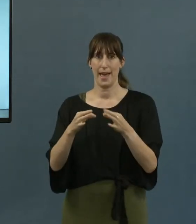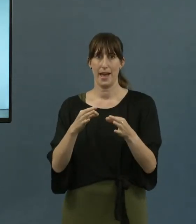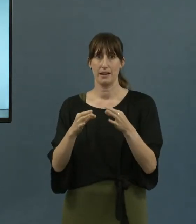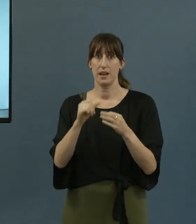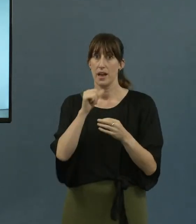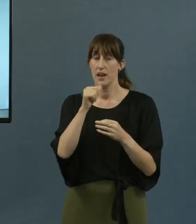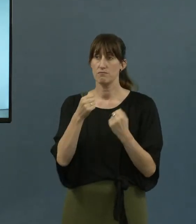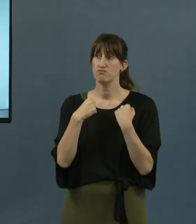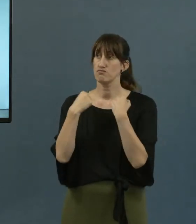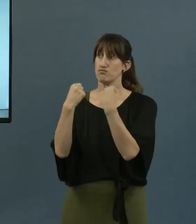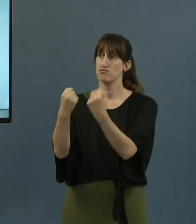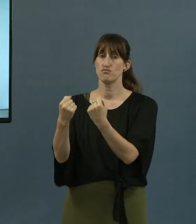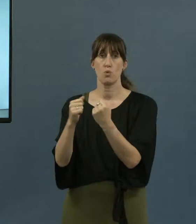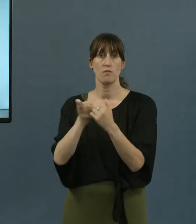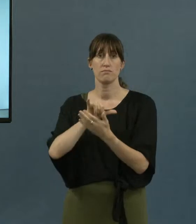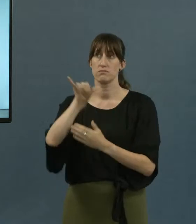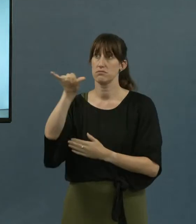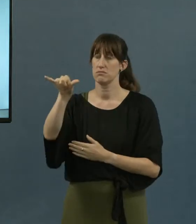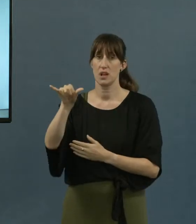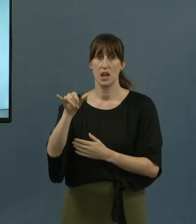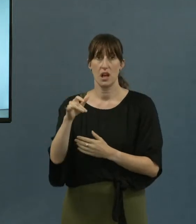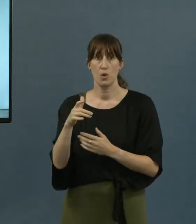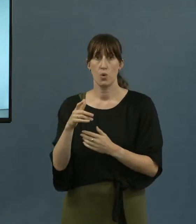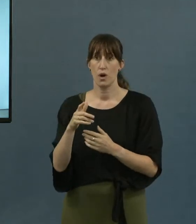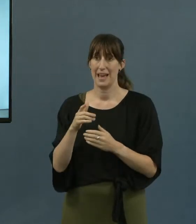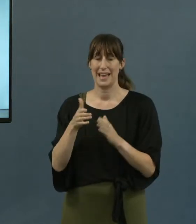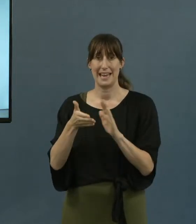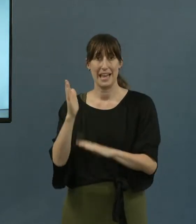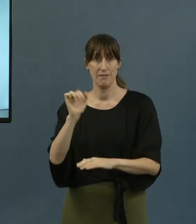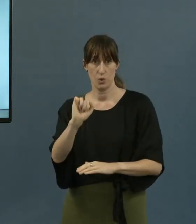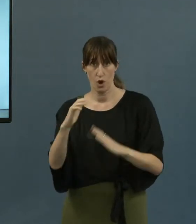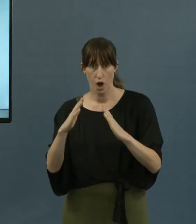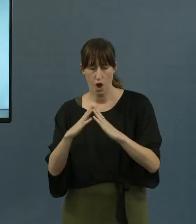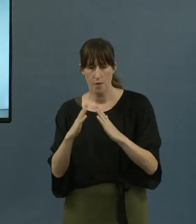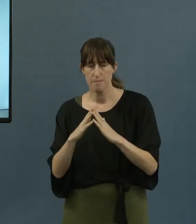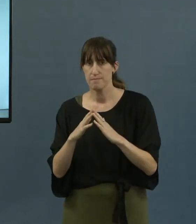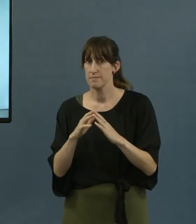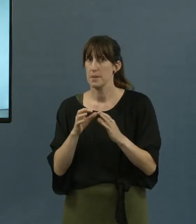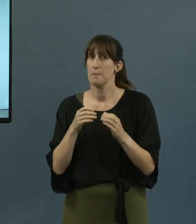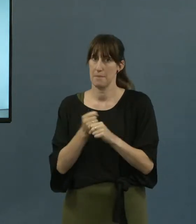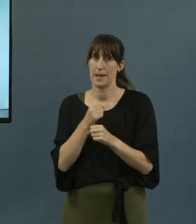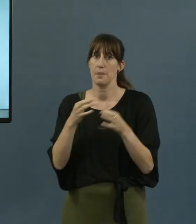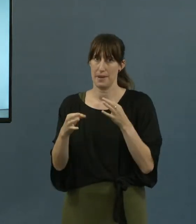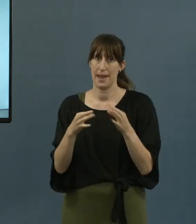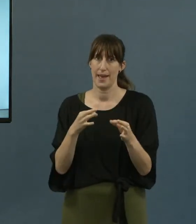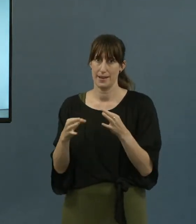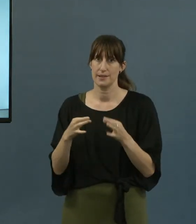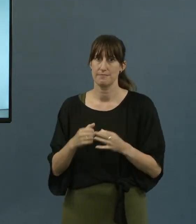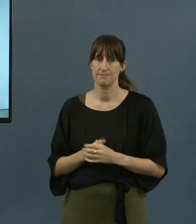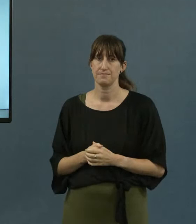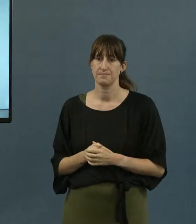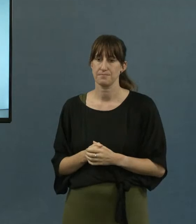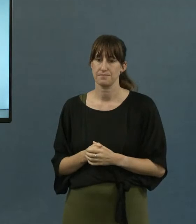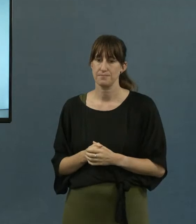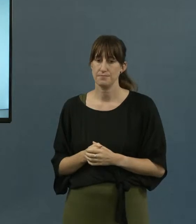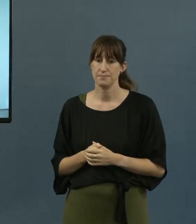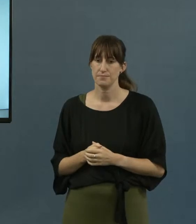need to make if travelling away from home. We absolutely